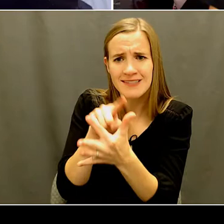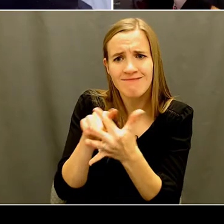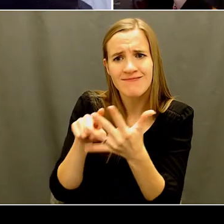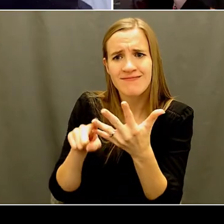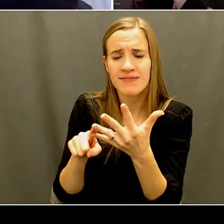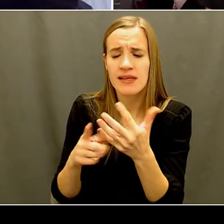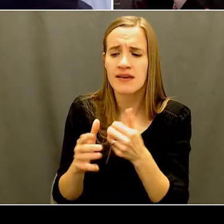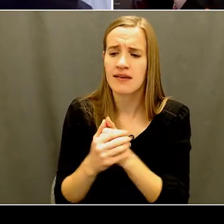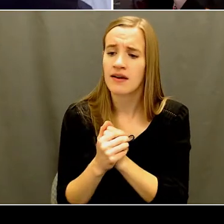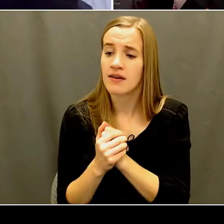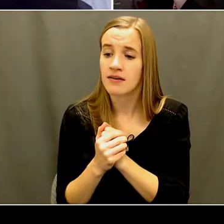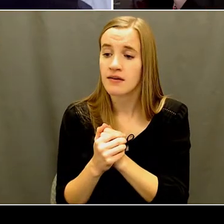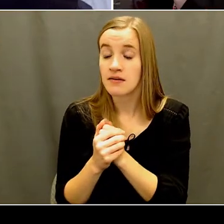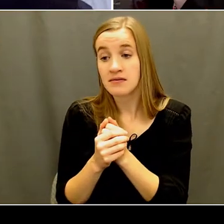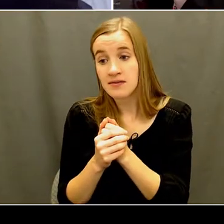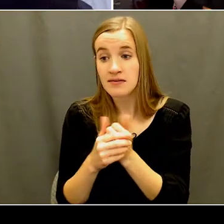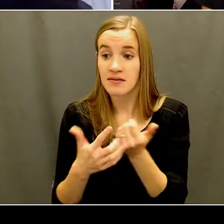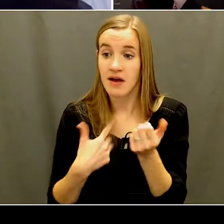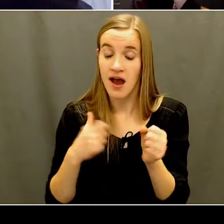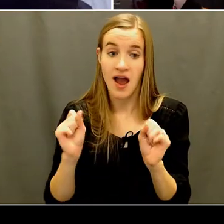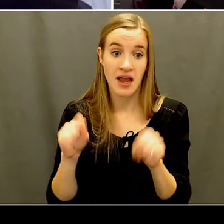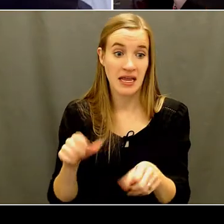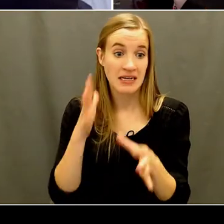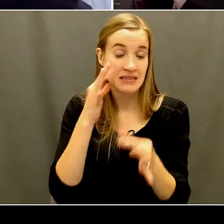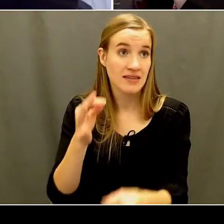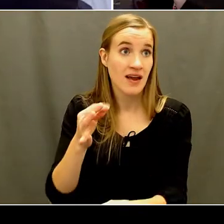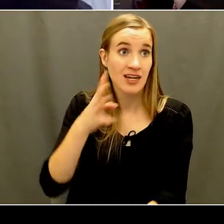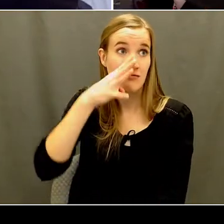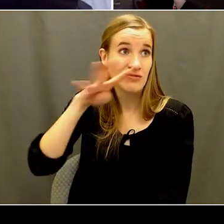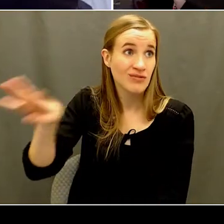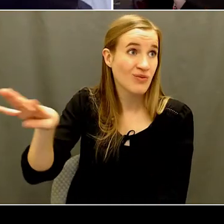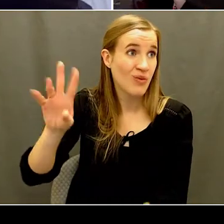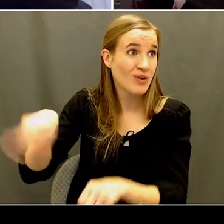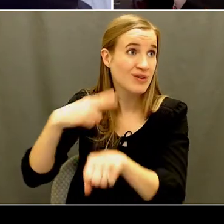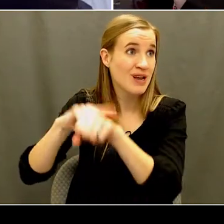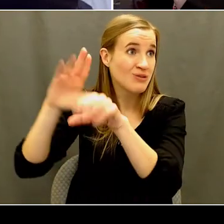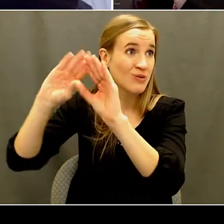better and that's what I chose to do and I'm really glad I'm where I am. And I